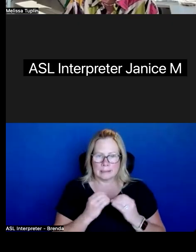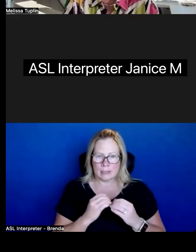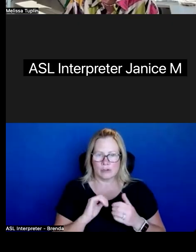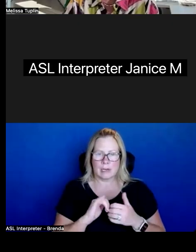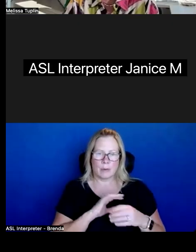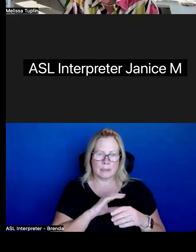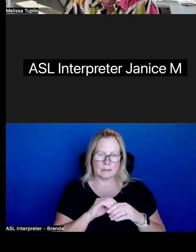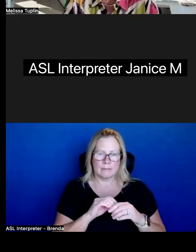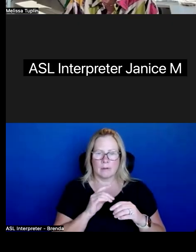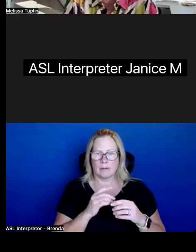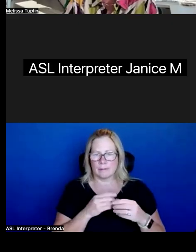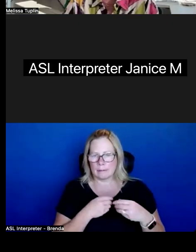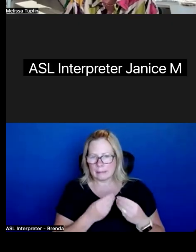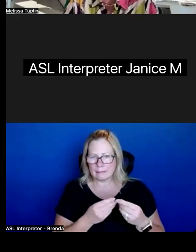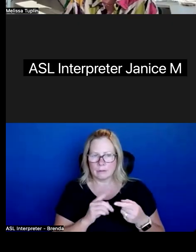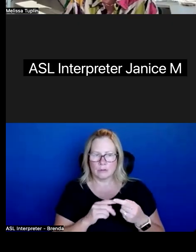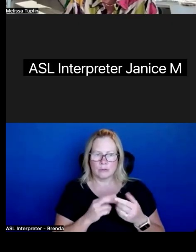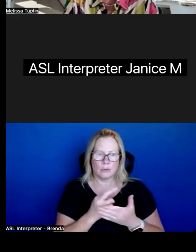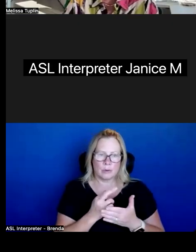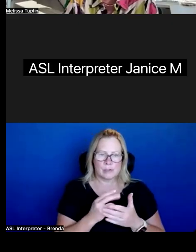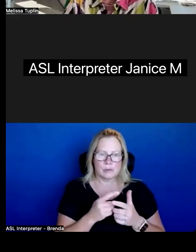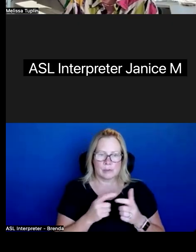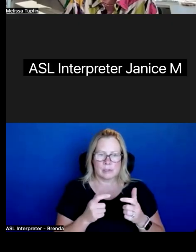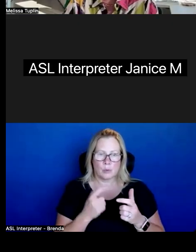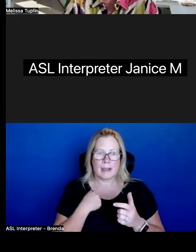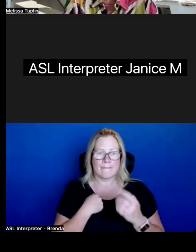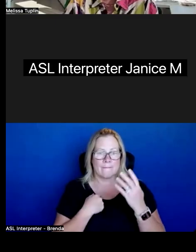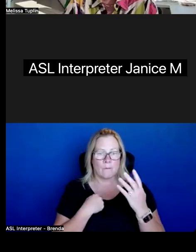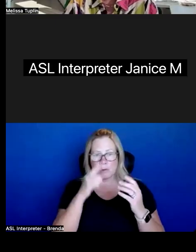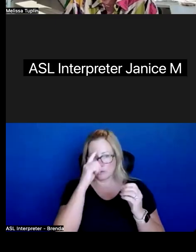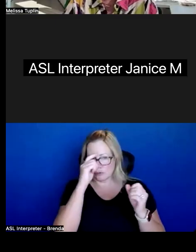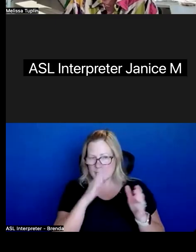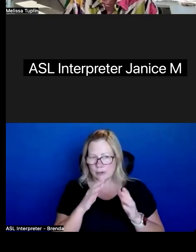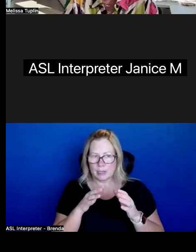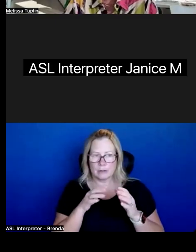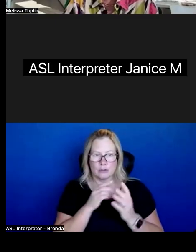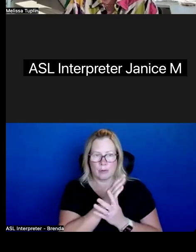For the organizations we fund, this section is about leveraging the funds you receive from the